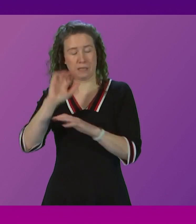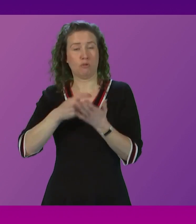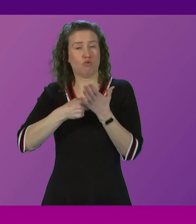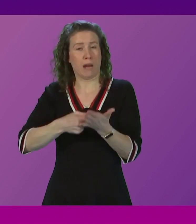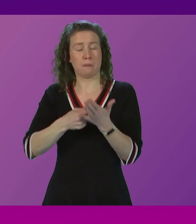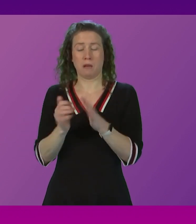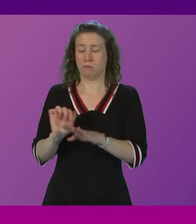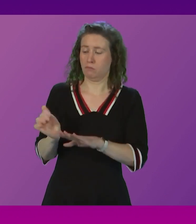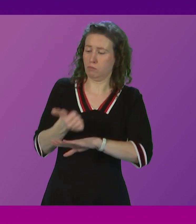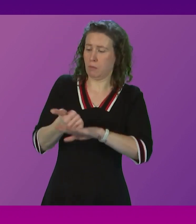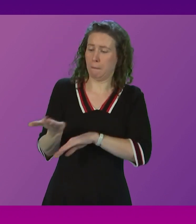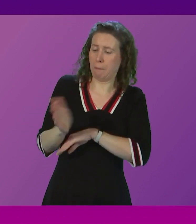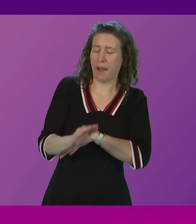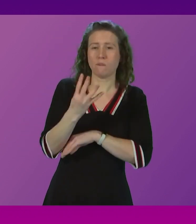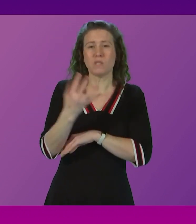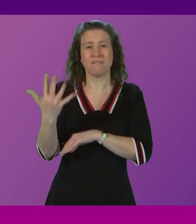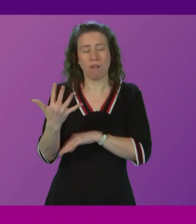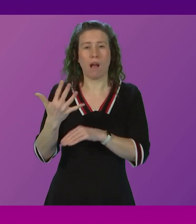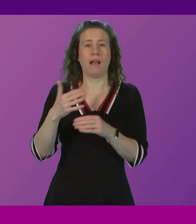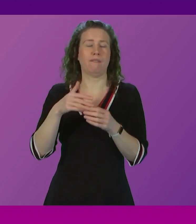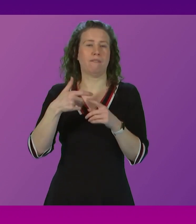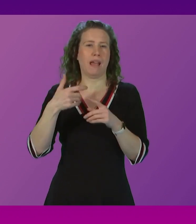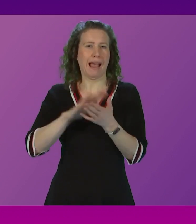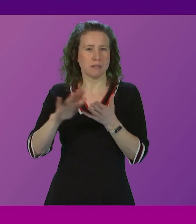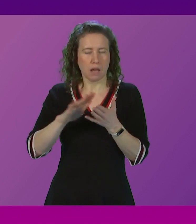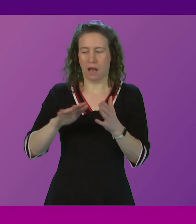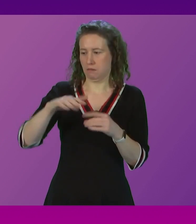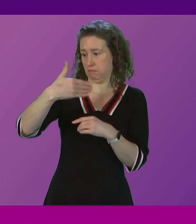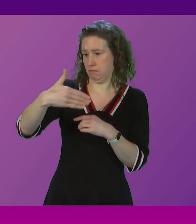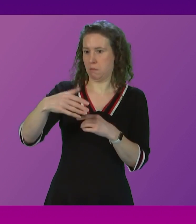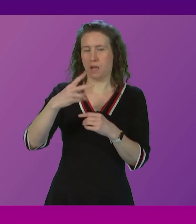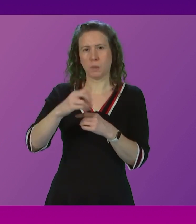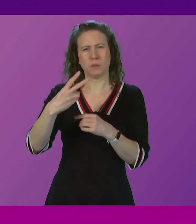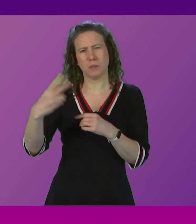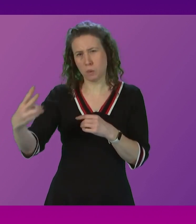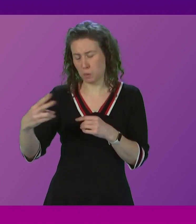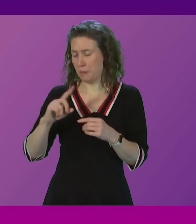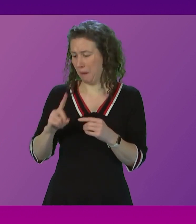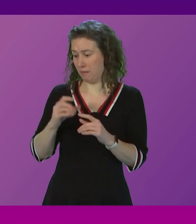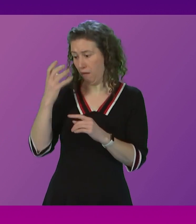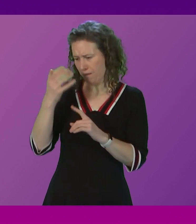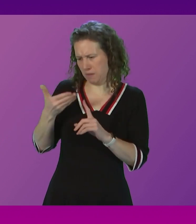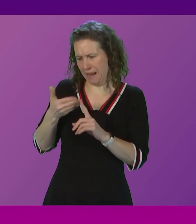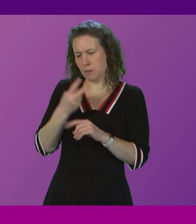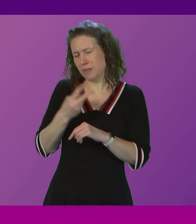45,000 hectares of peatland per year by 2022. The Government’s target was a mere 20,000 hectares.